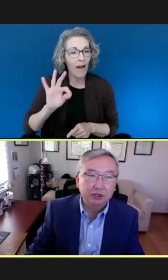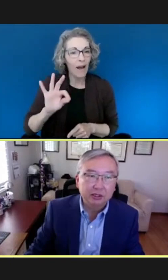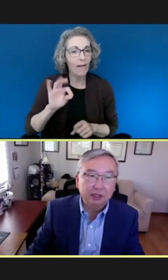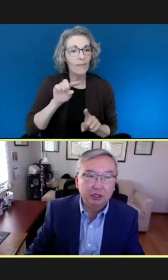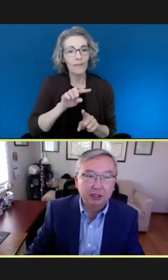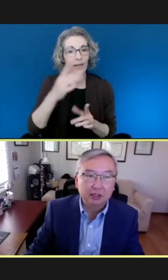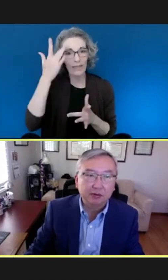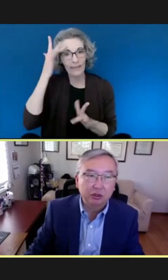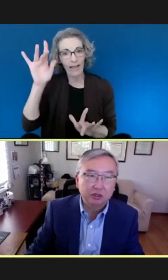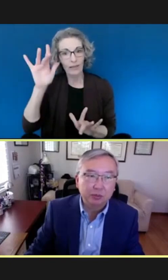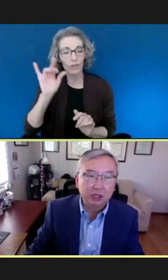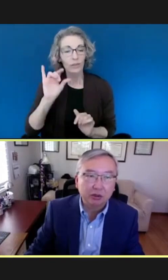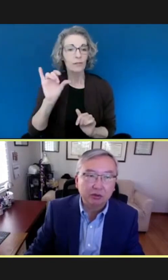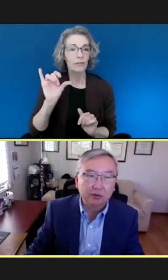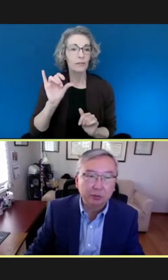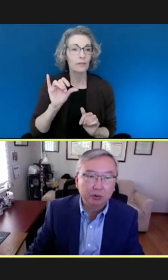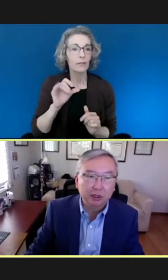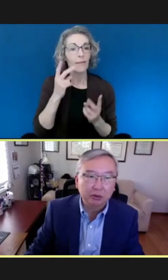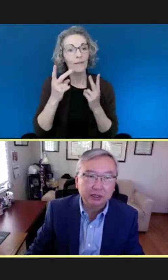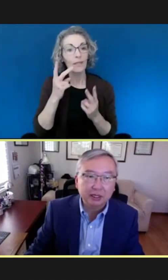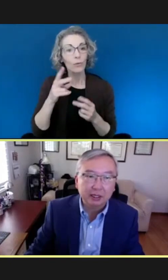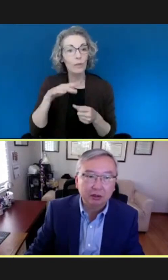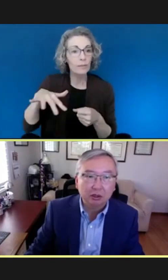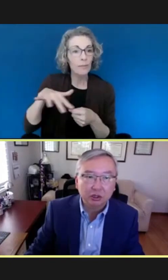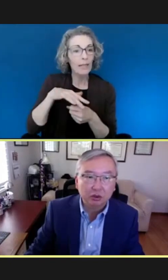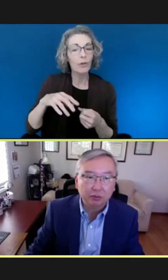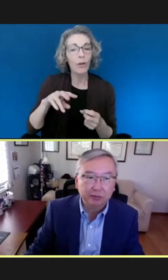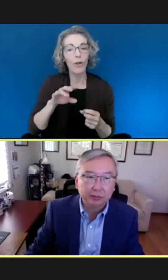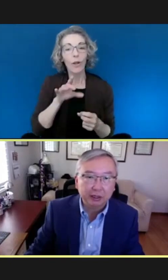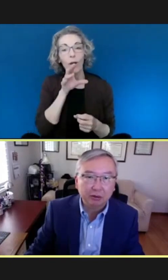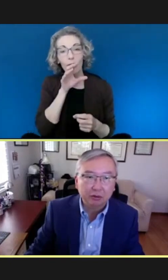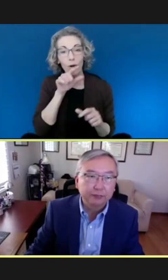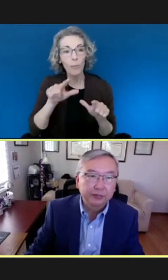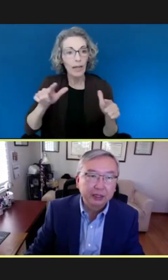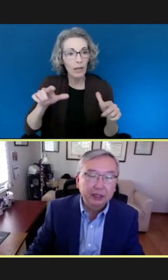verbal linguistic and logical mathematical.